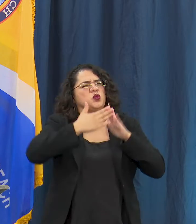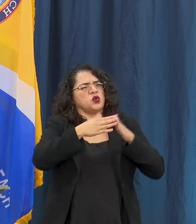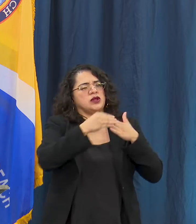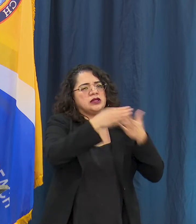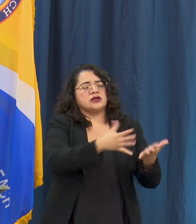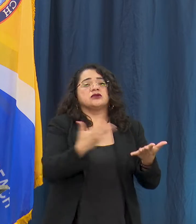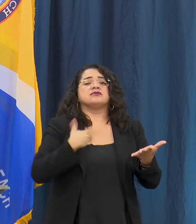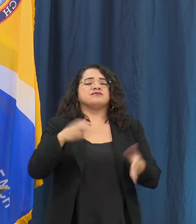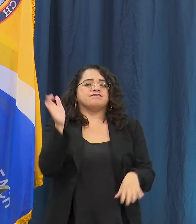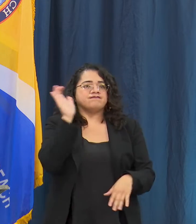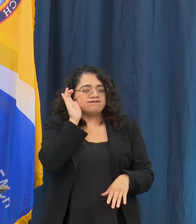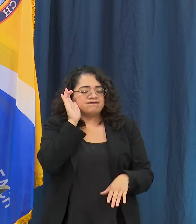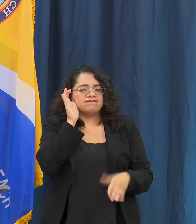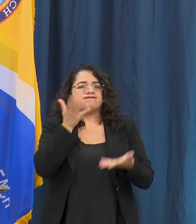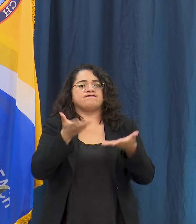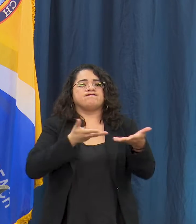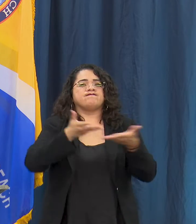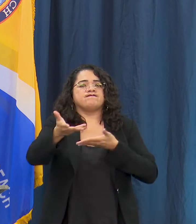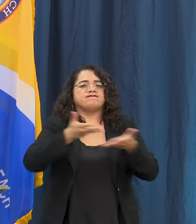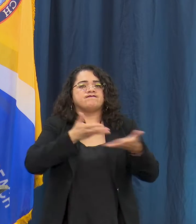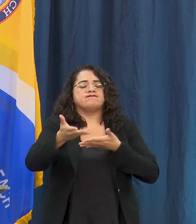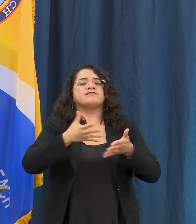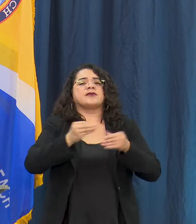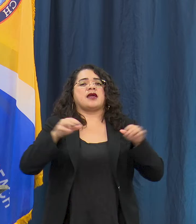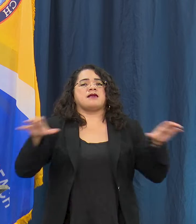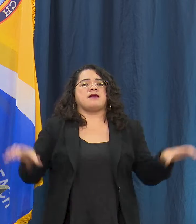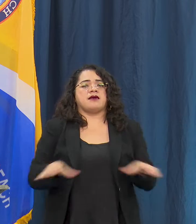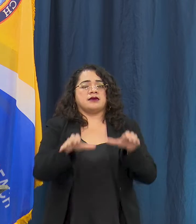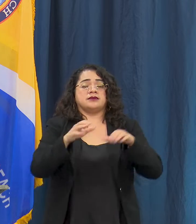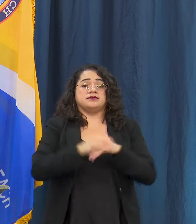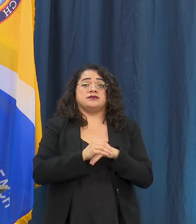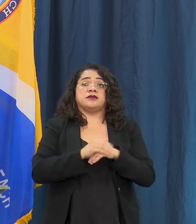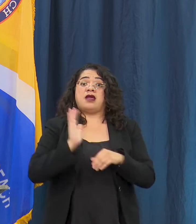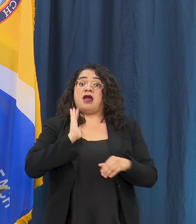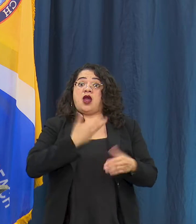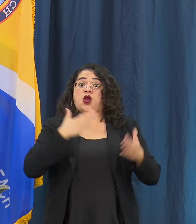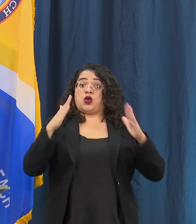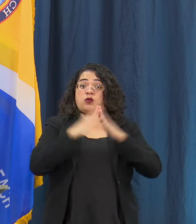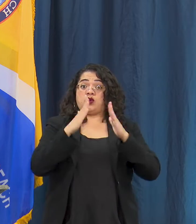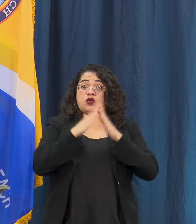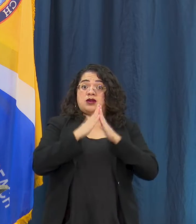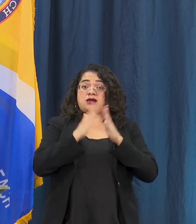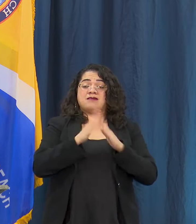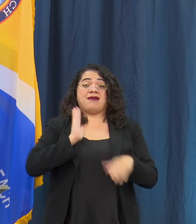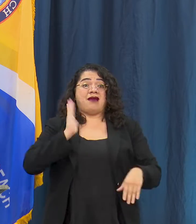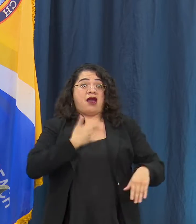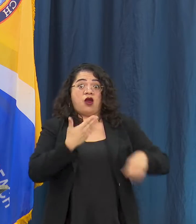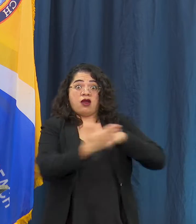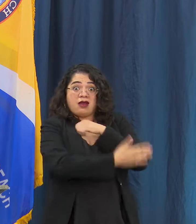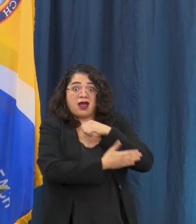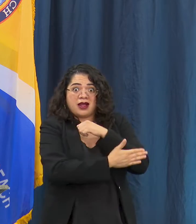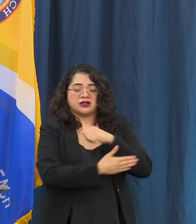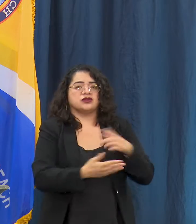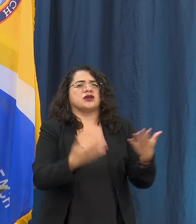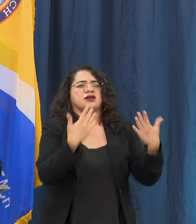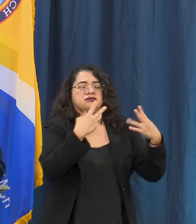act. Our community and country are counting on us. Thank you for that and I